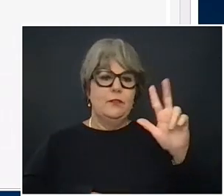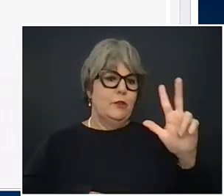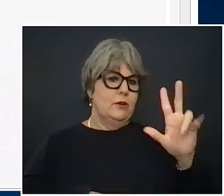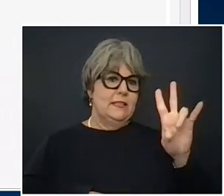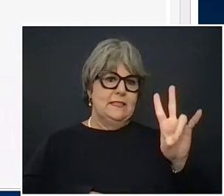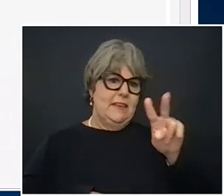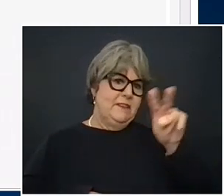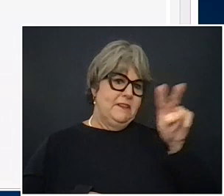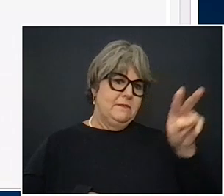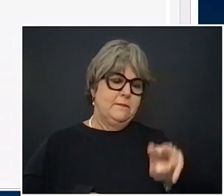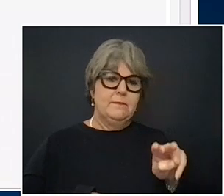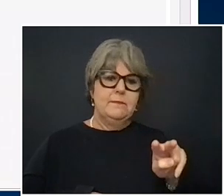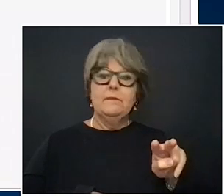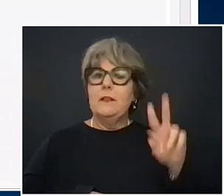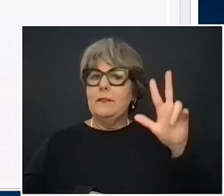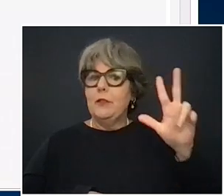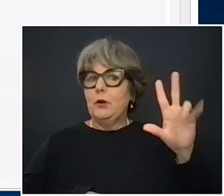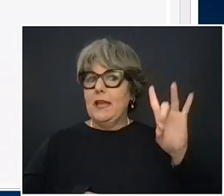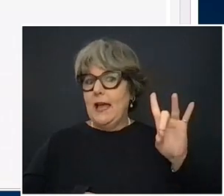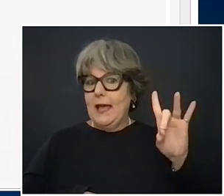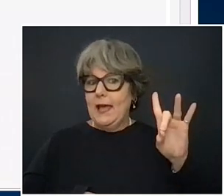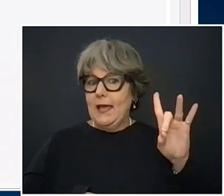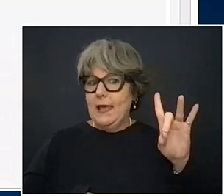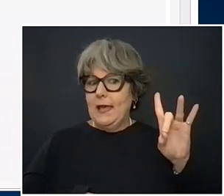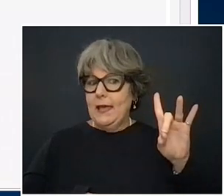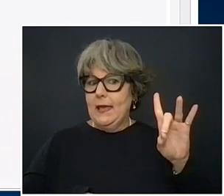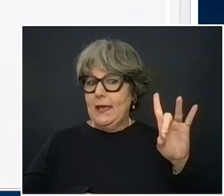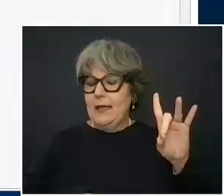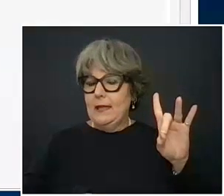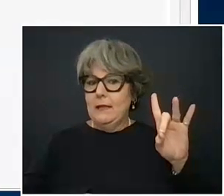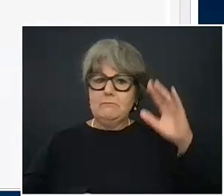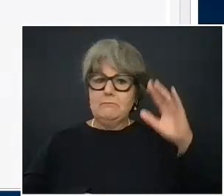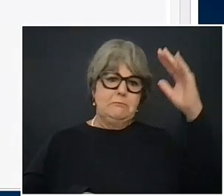38. I think we would be down to the